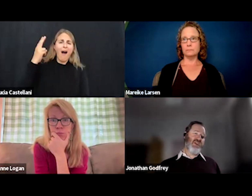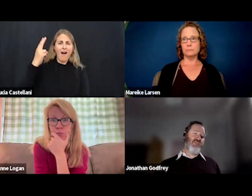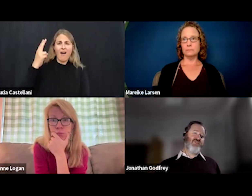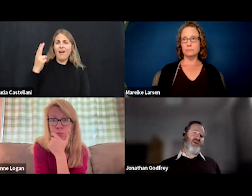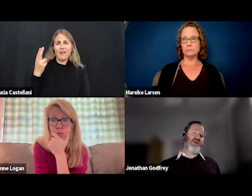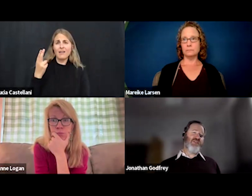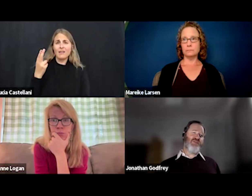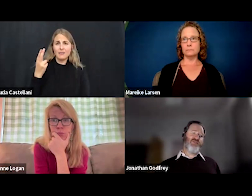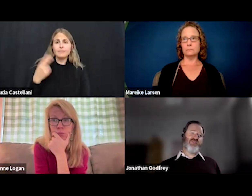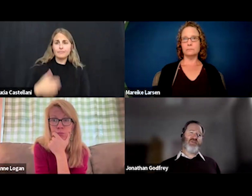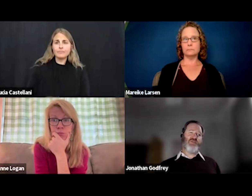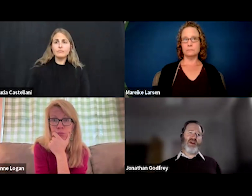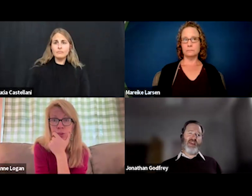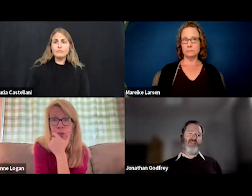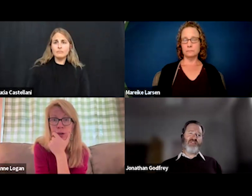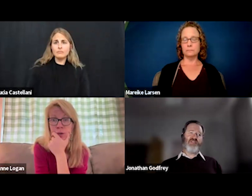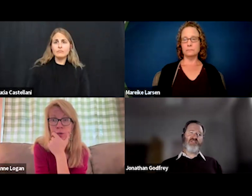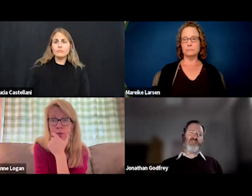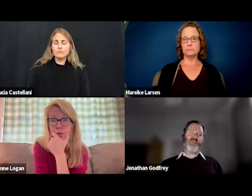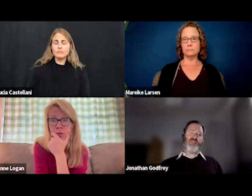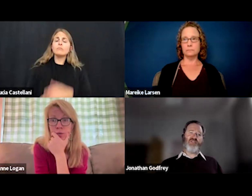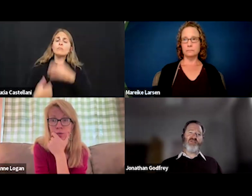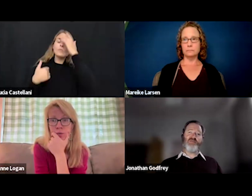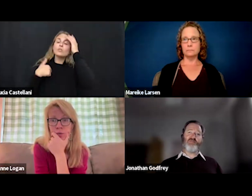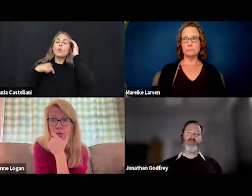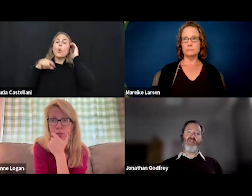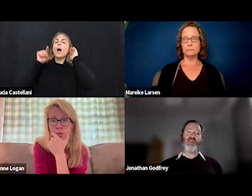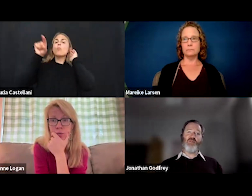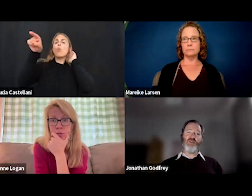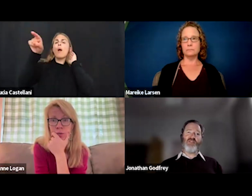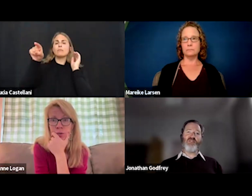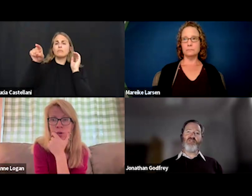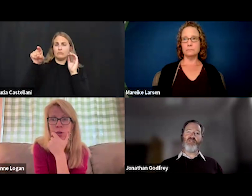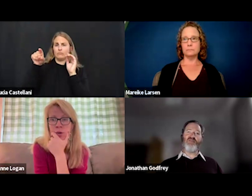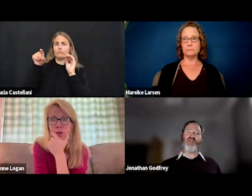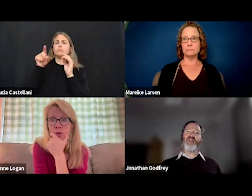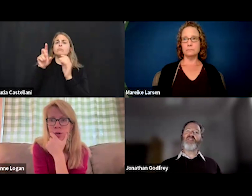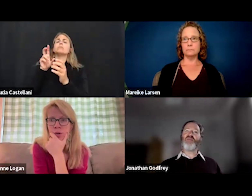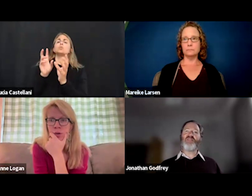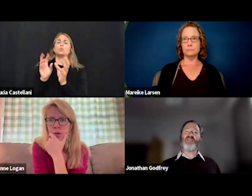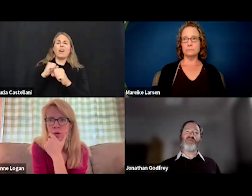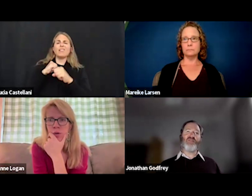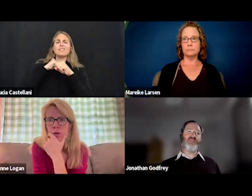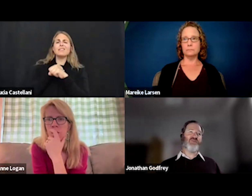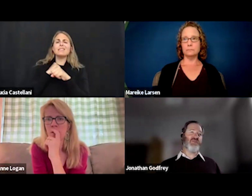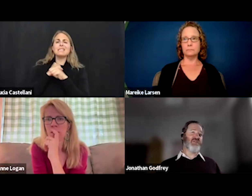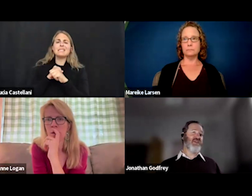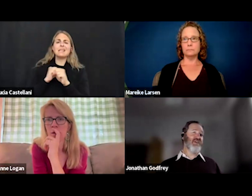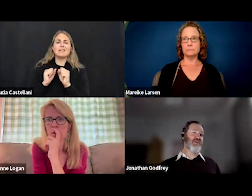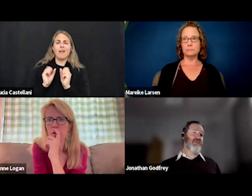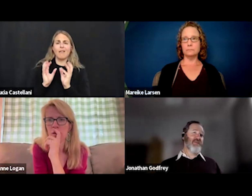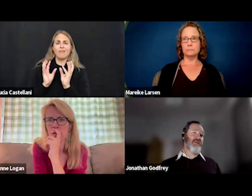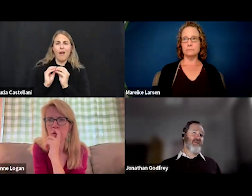So I went off to a statistics conference in order to find myself, as it were.